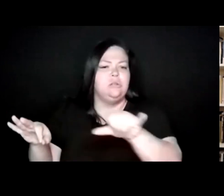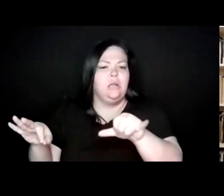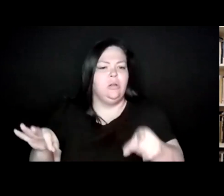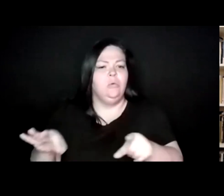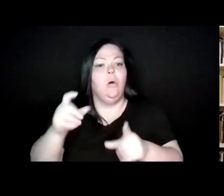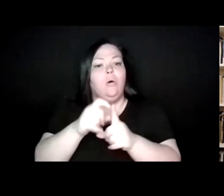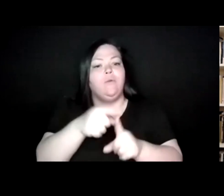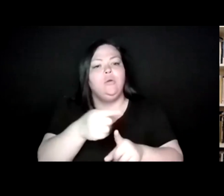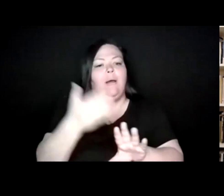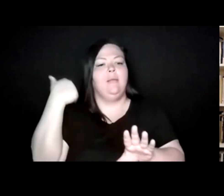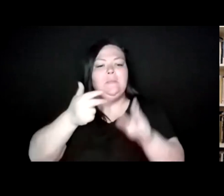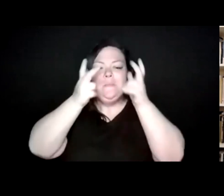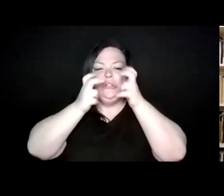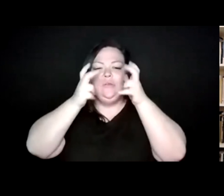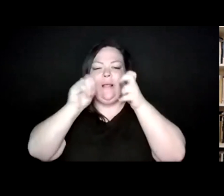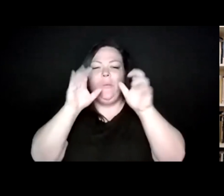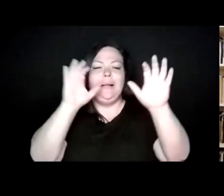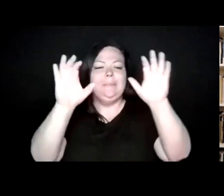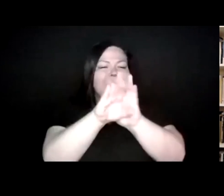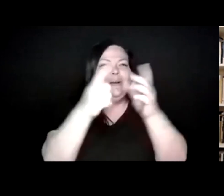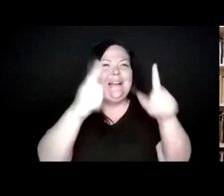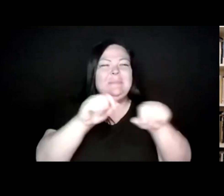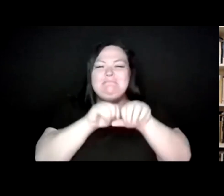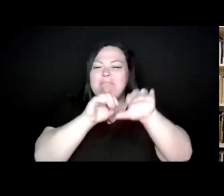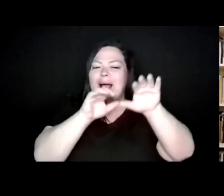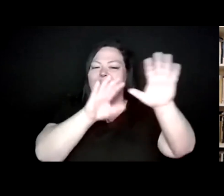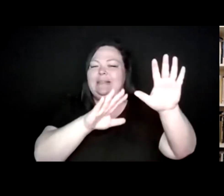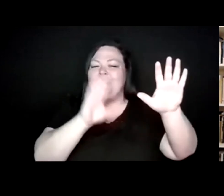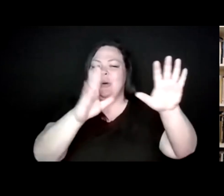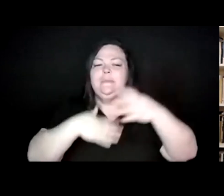mischievous in that one picture—/ when we went to the mountains, your body//